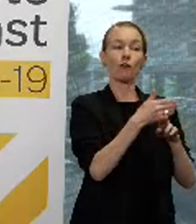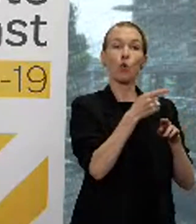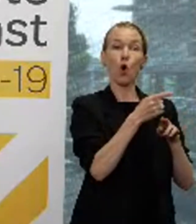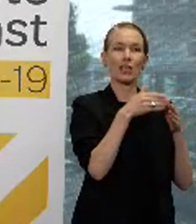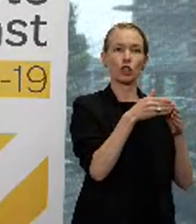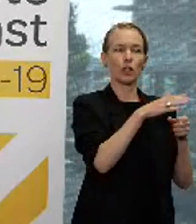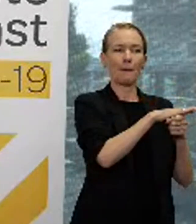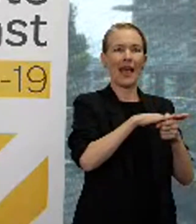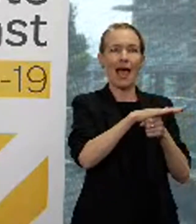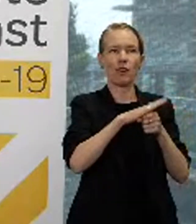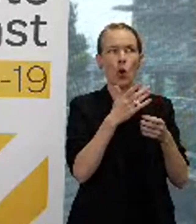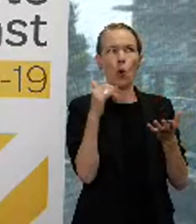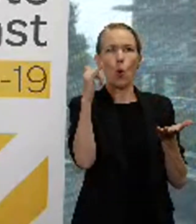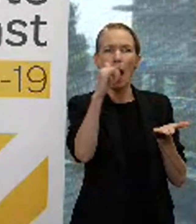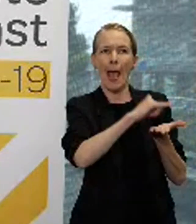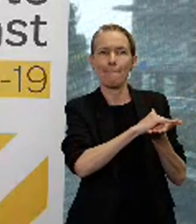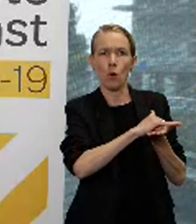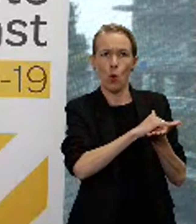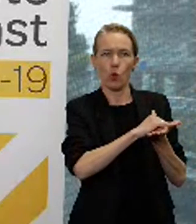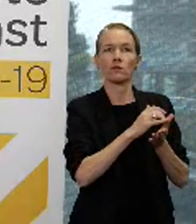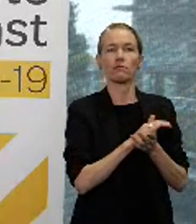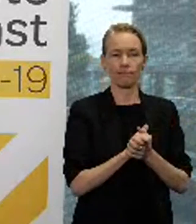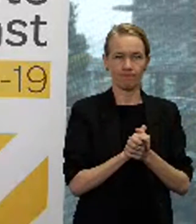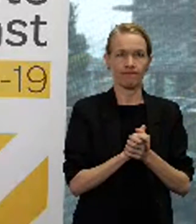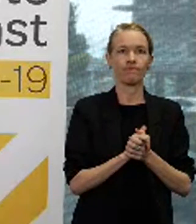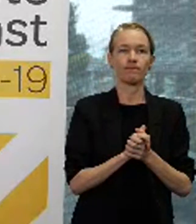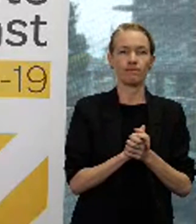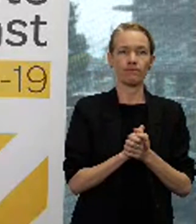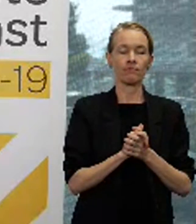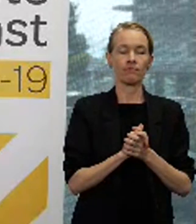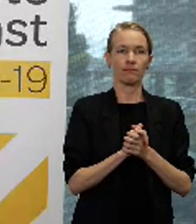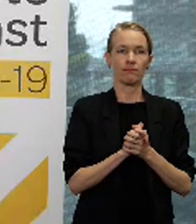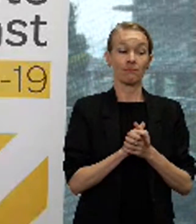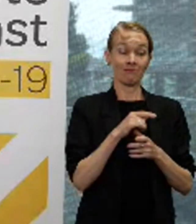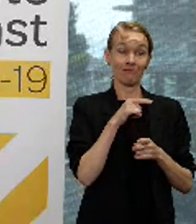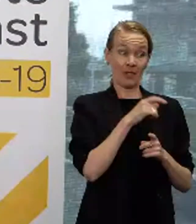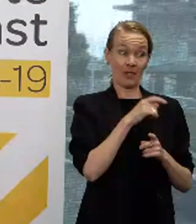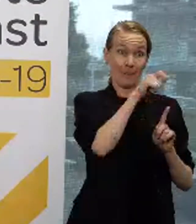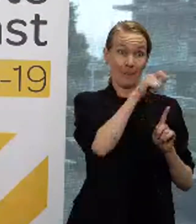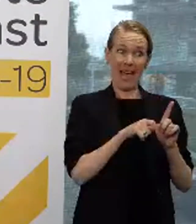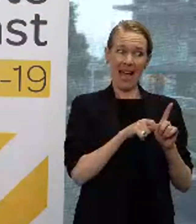and other stringent measures in place. This man has been back getting